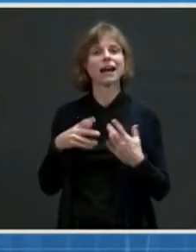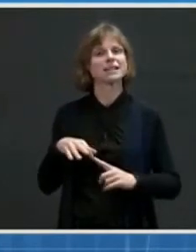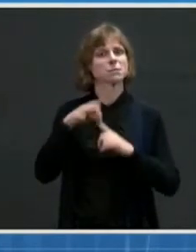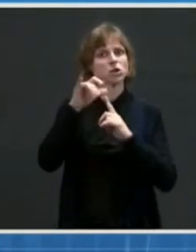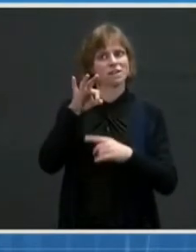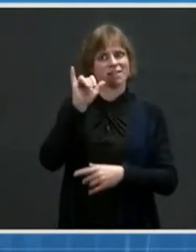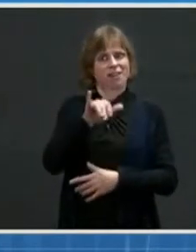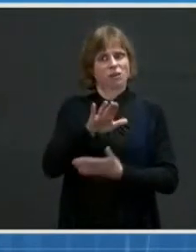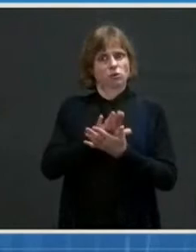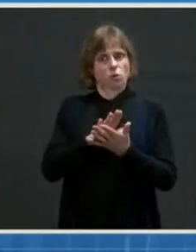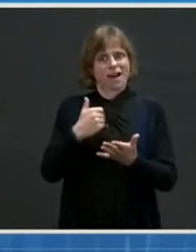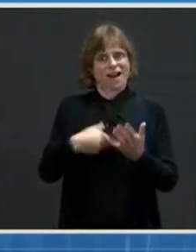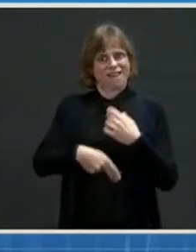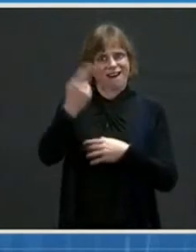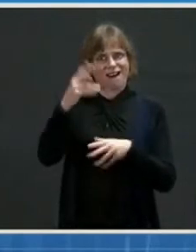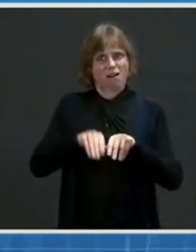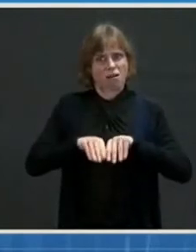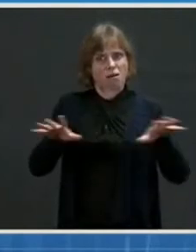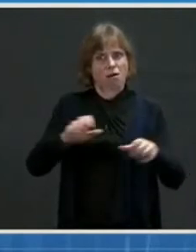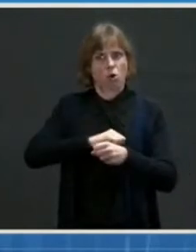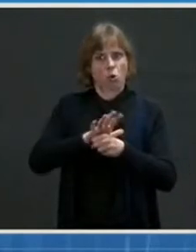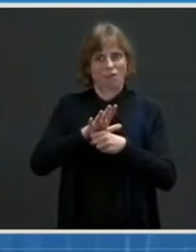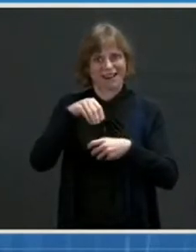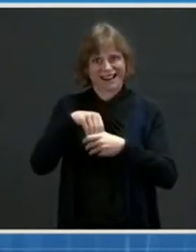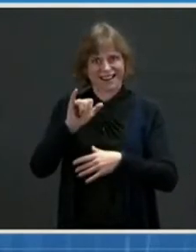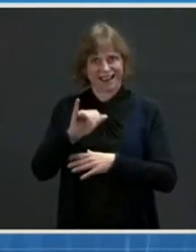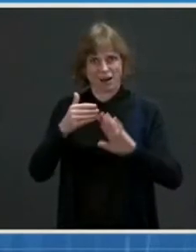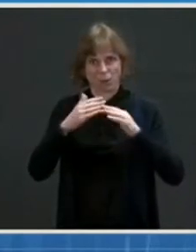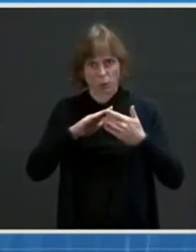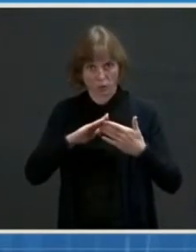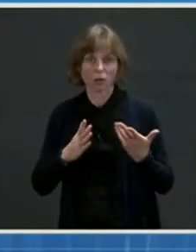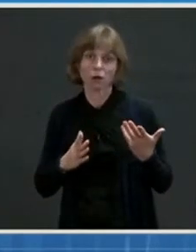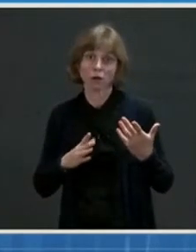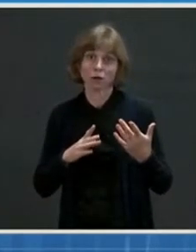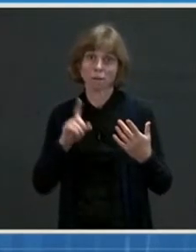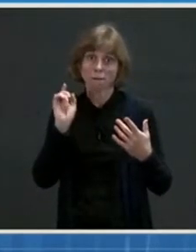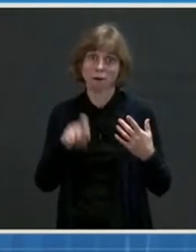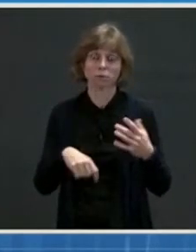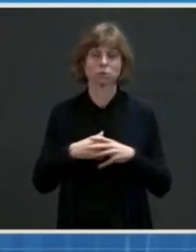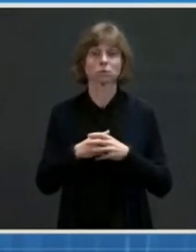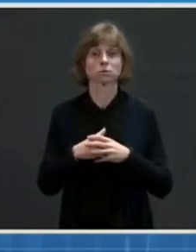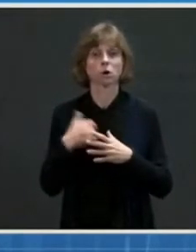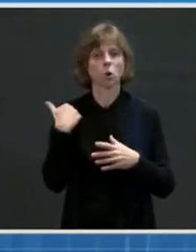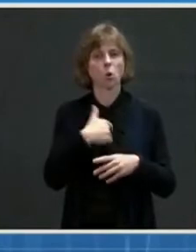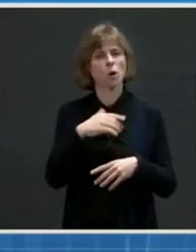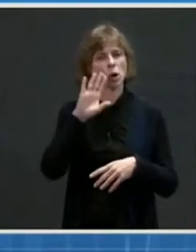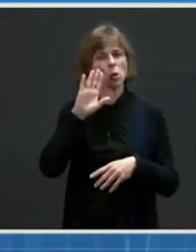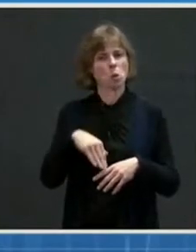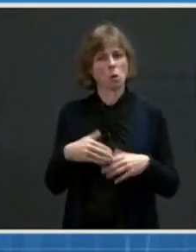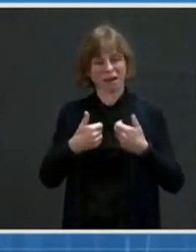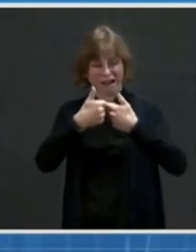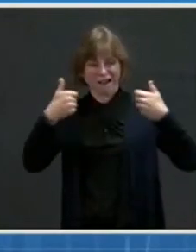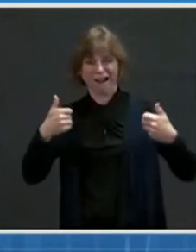THIS IS ESPECIALLY TRUE FOR SCHOOLS THAT HAVE HIGH RATES OF COVID-19 IN THEIR COMMUNITY.